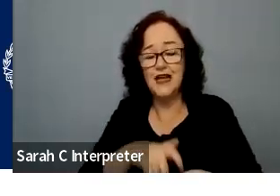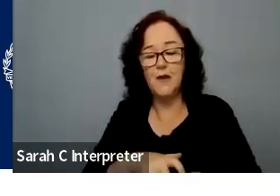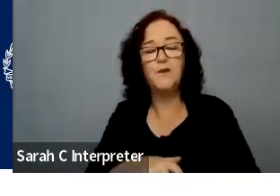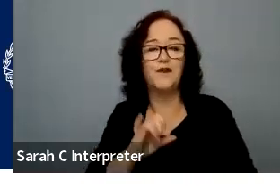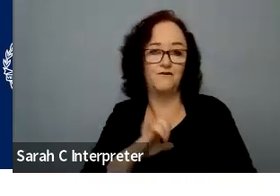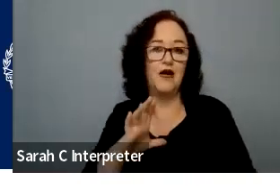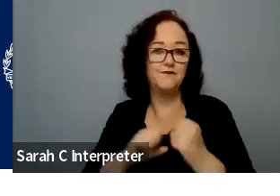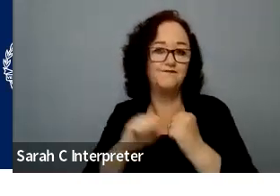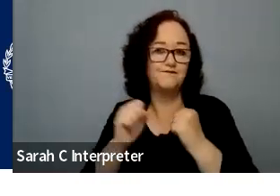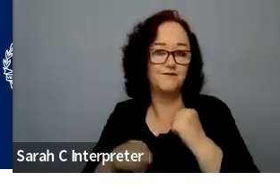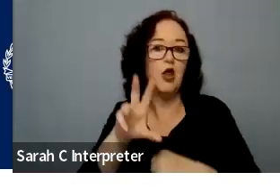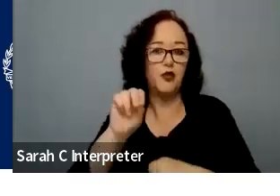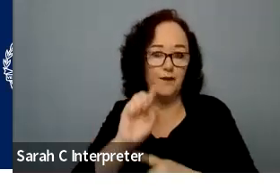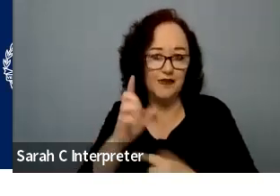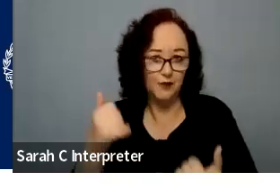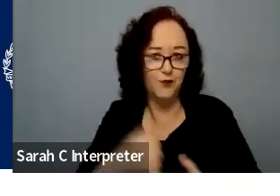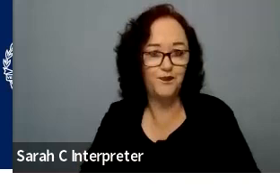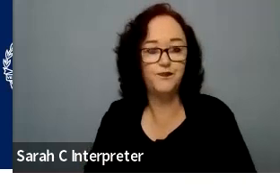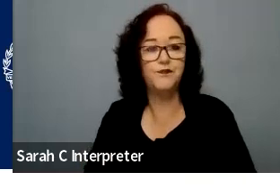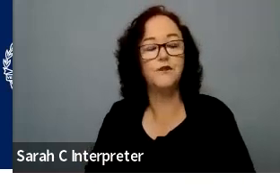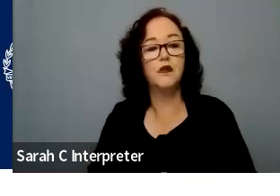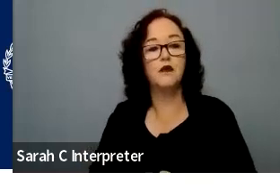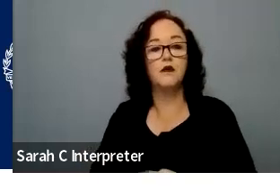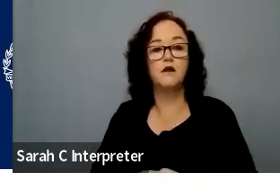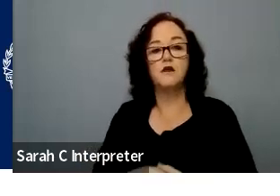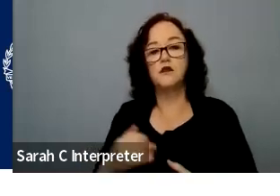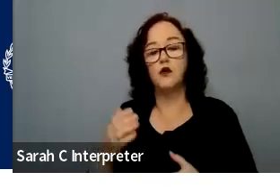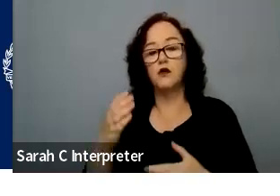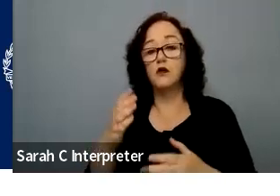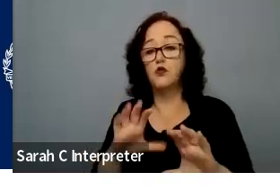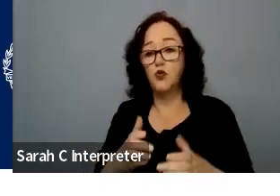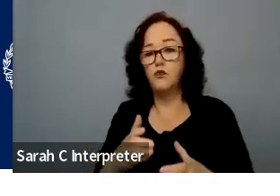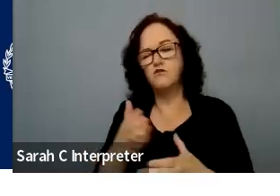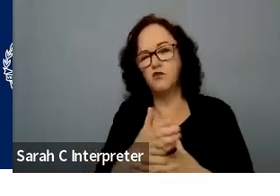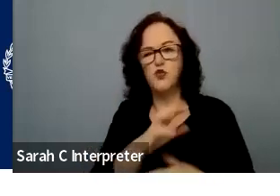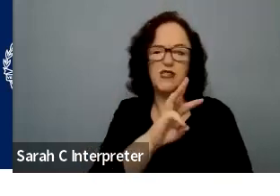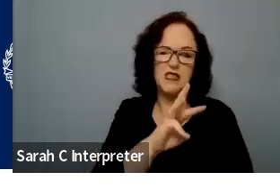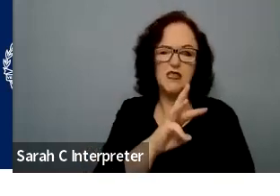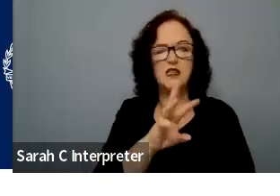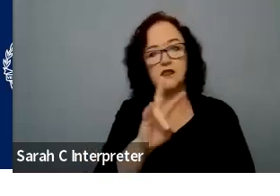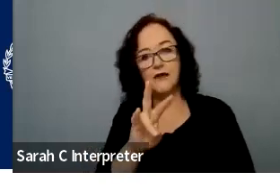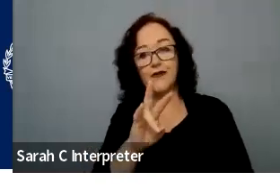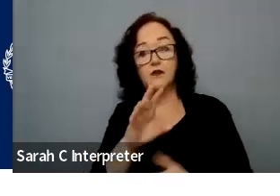these were in the groups of six to seven students each, what the students found most helpful